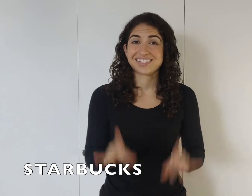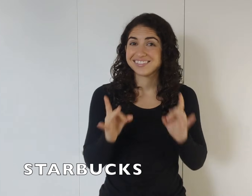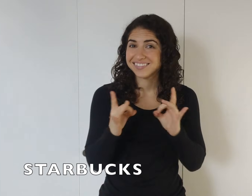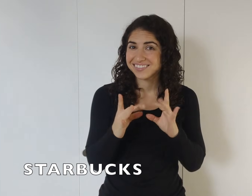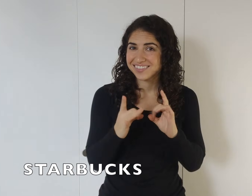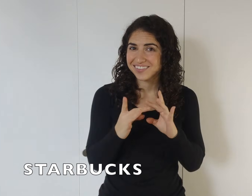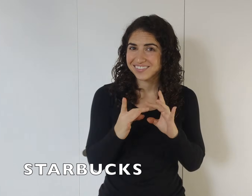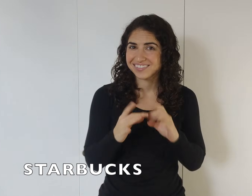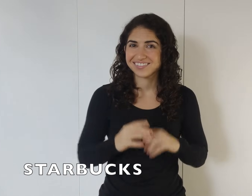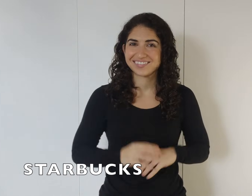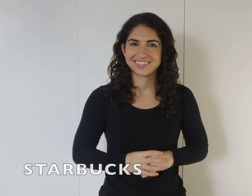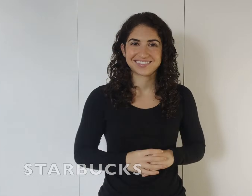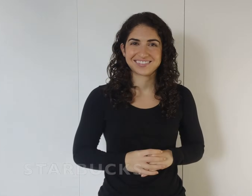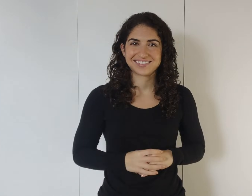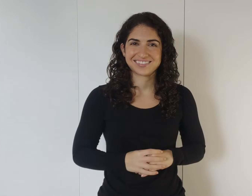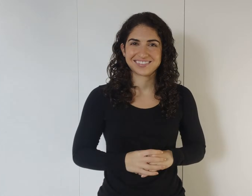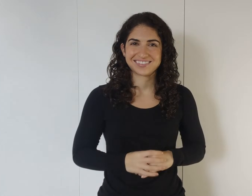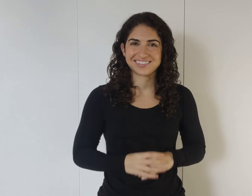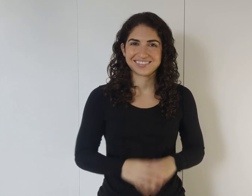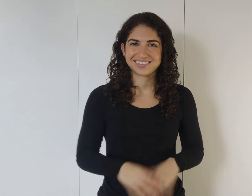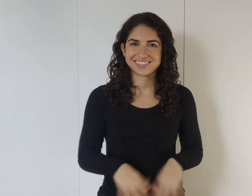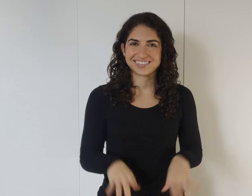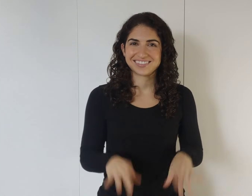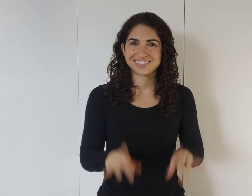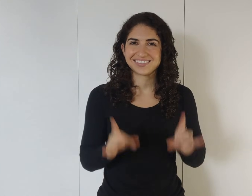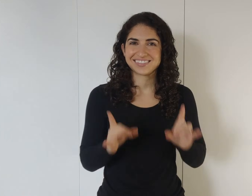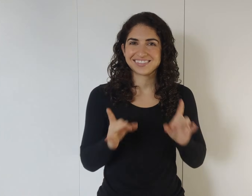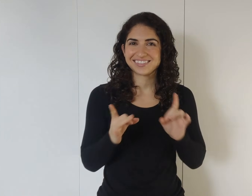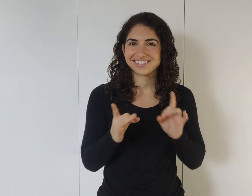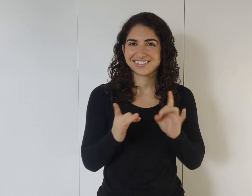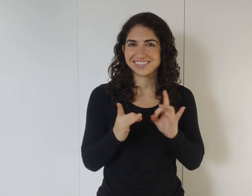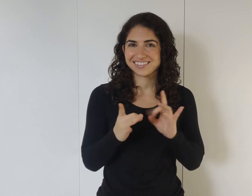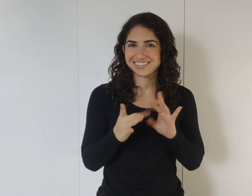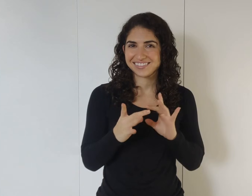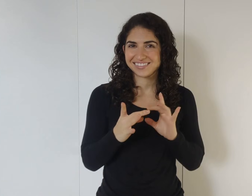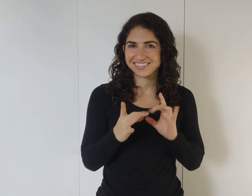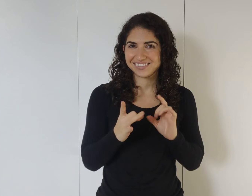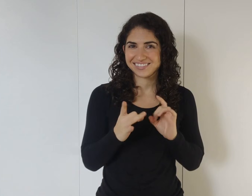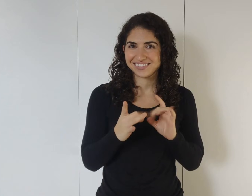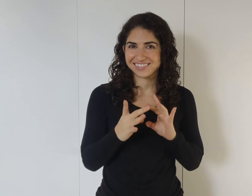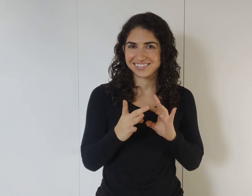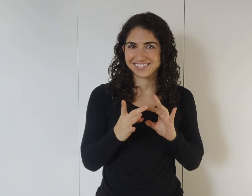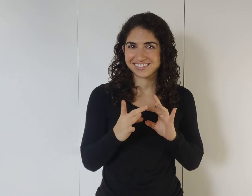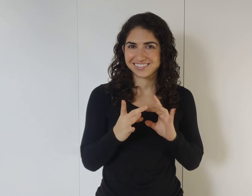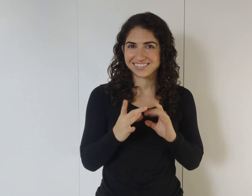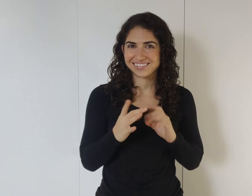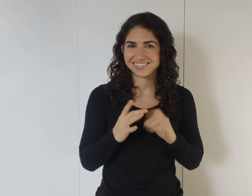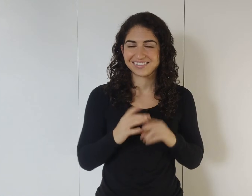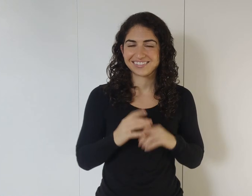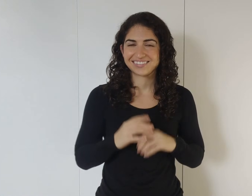STARBUCKS